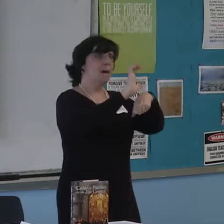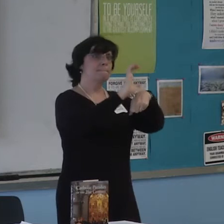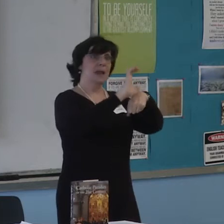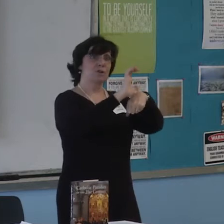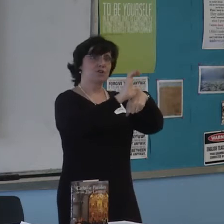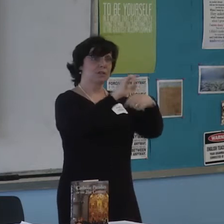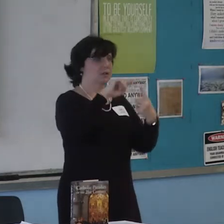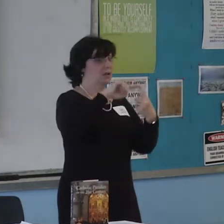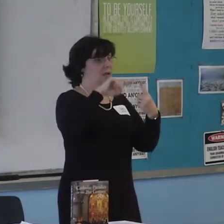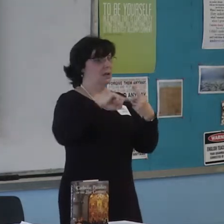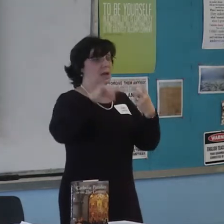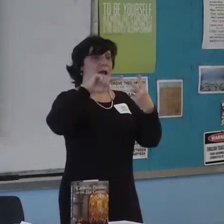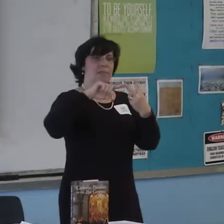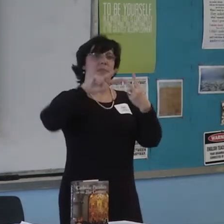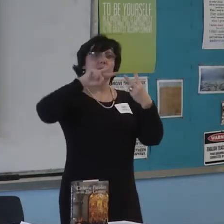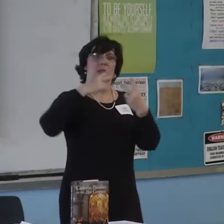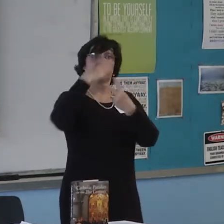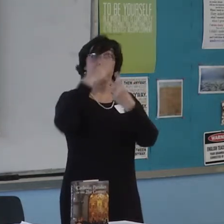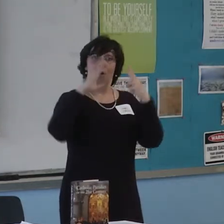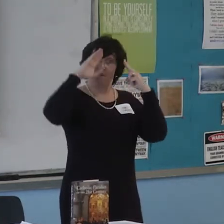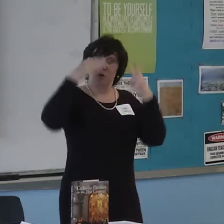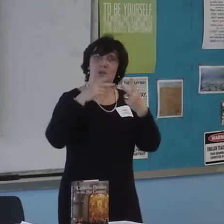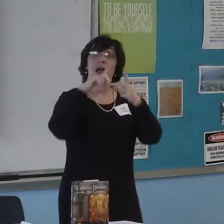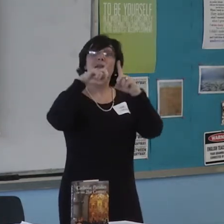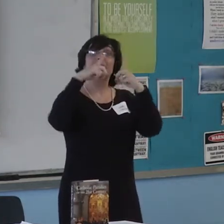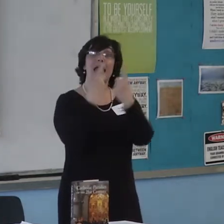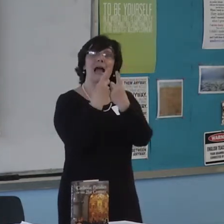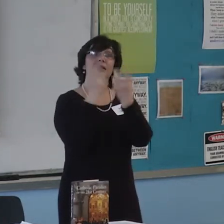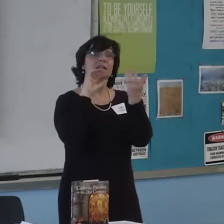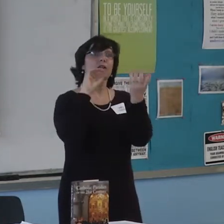second part on diocesan offices and Catholic Charities agencies across